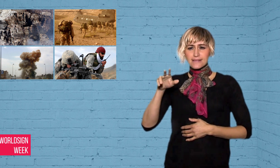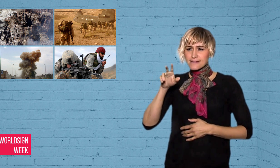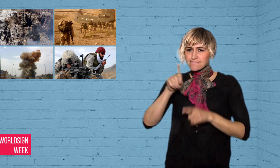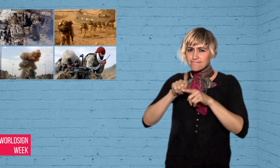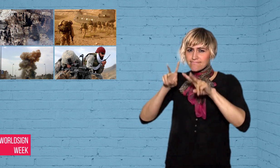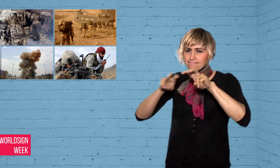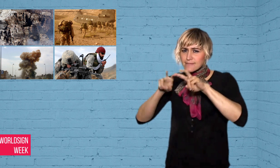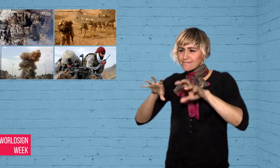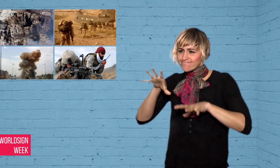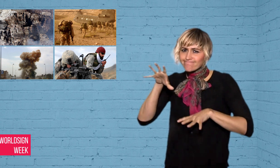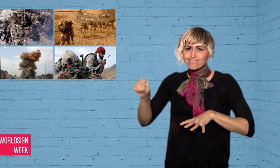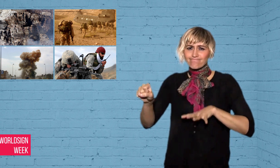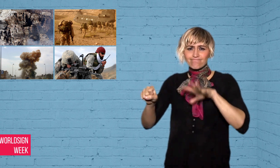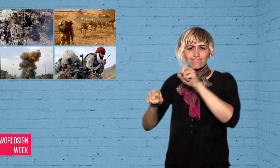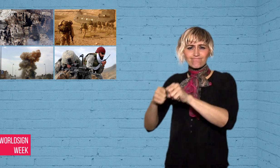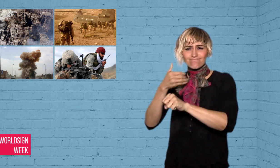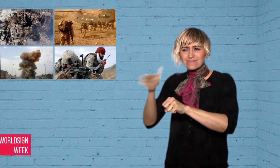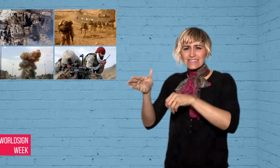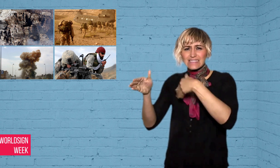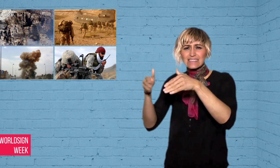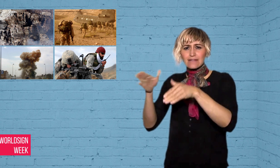Bin Laden.